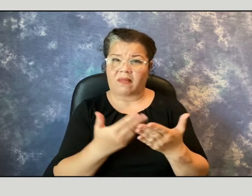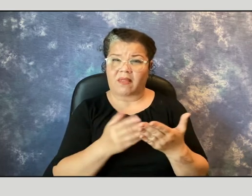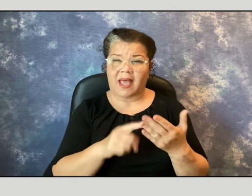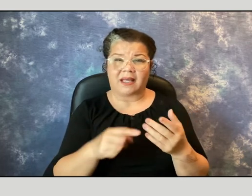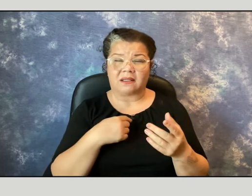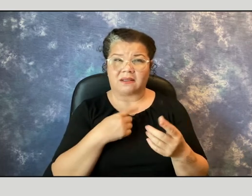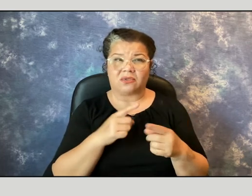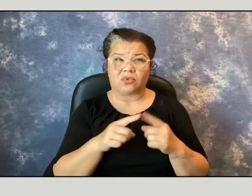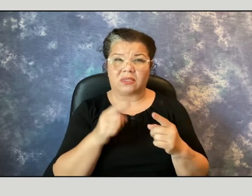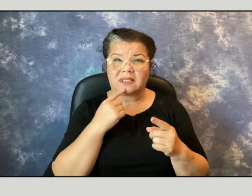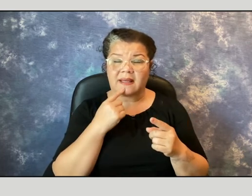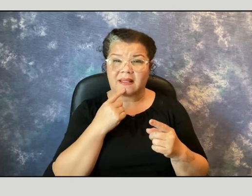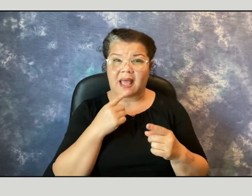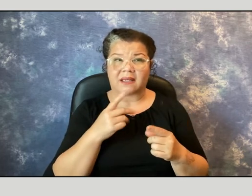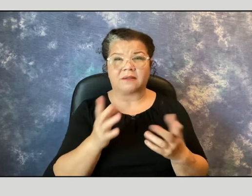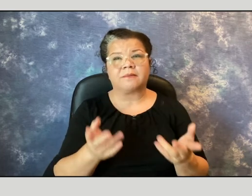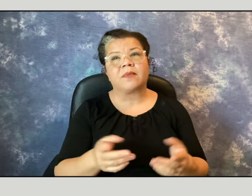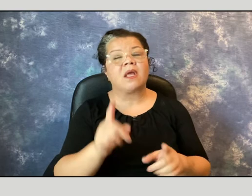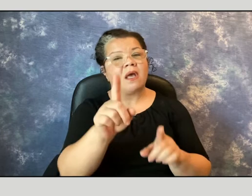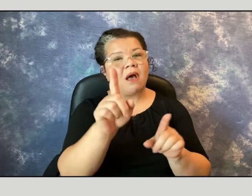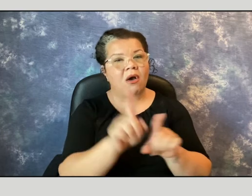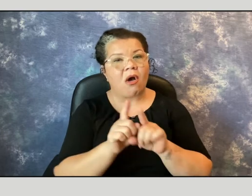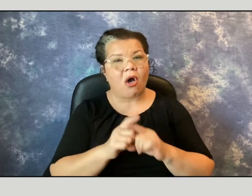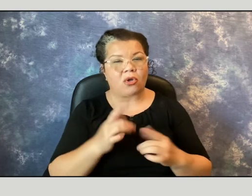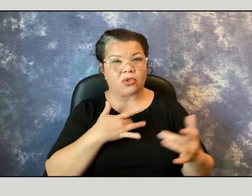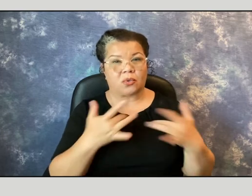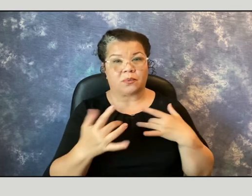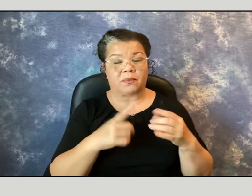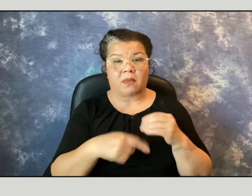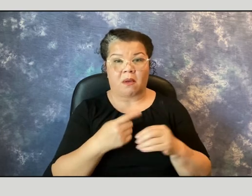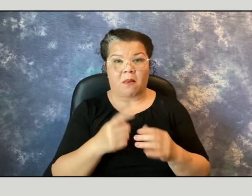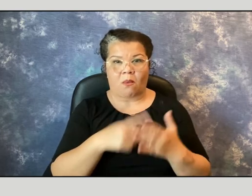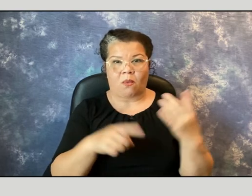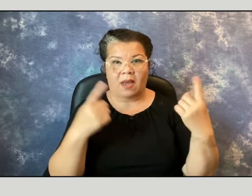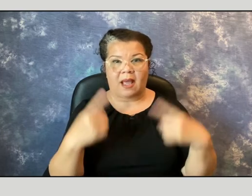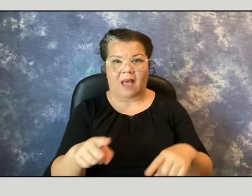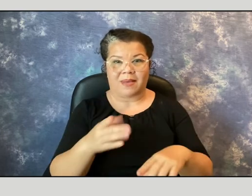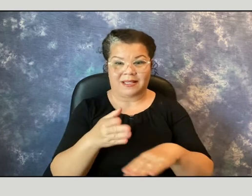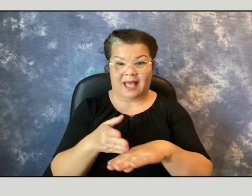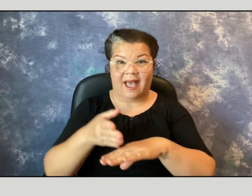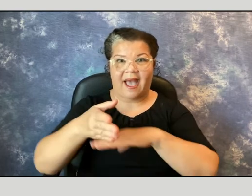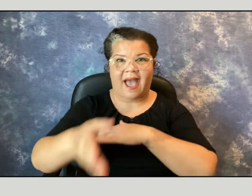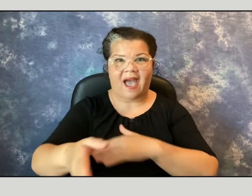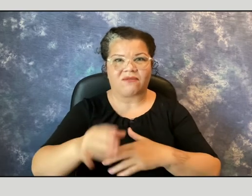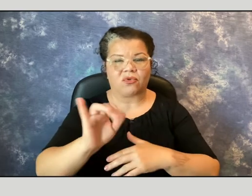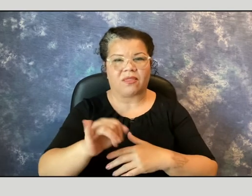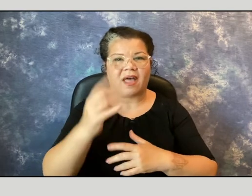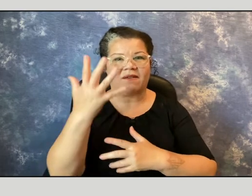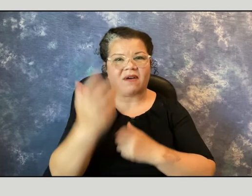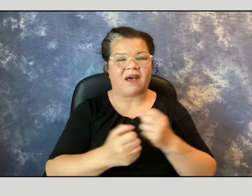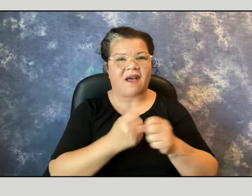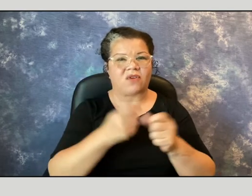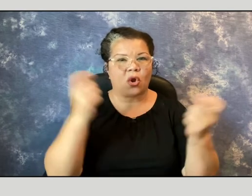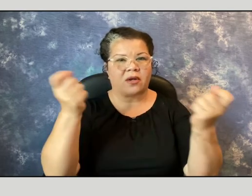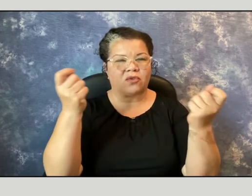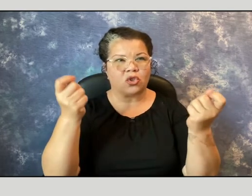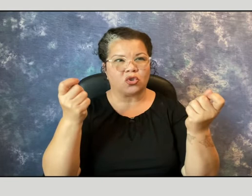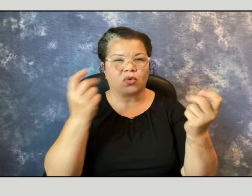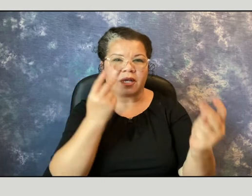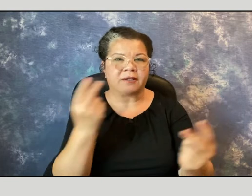I also worry about what happens after the anniversary. Does all this attention, all this foundation support